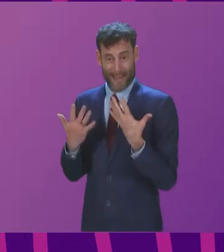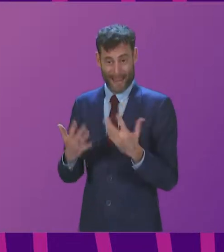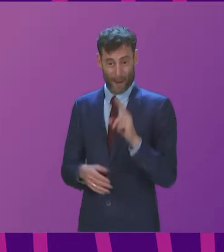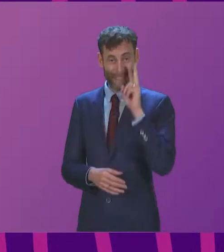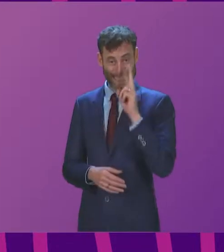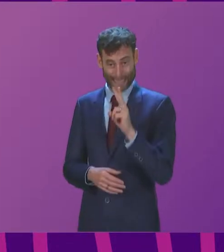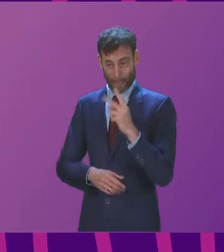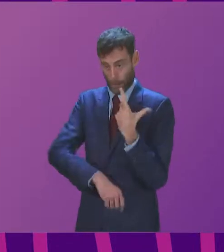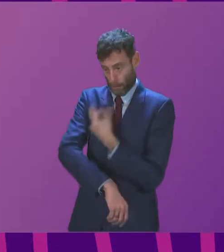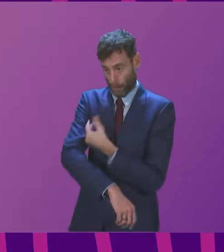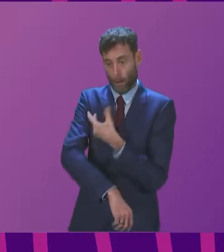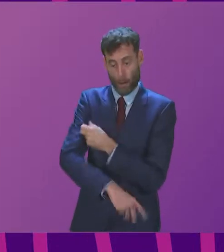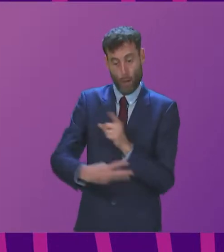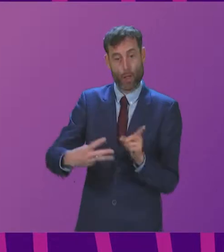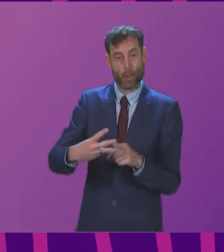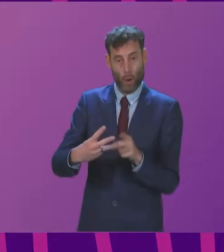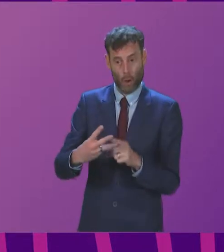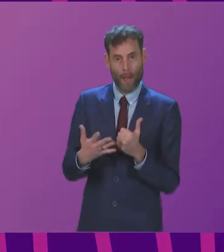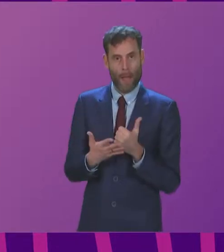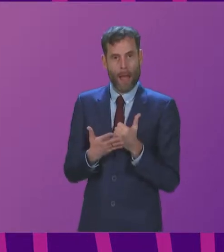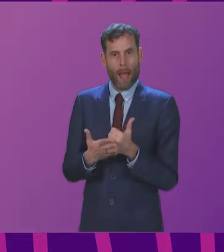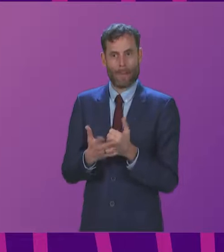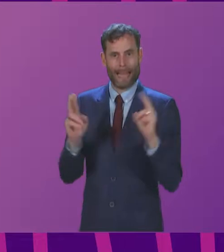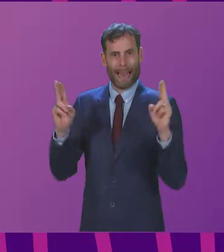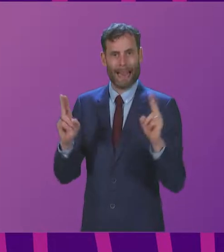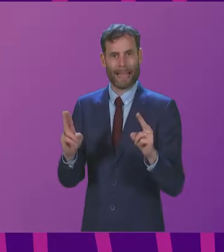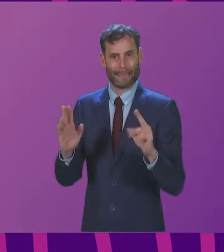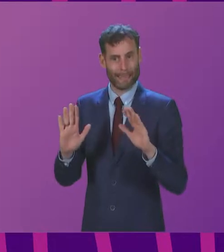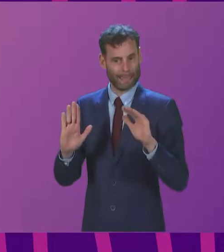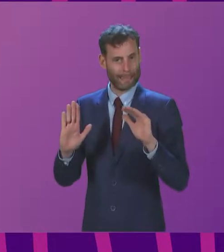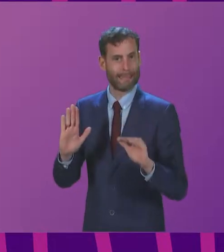impact of boosters on case numbers. The programme is going exceptionally well,